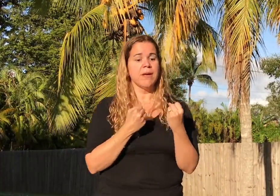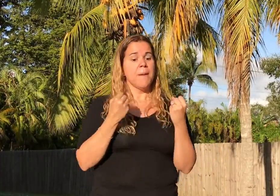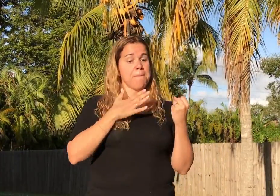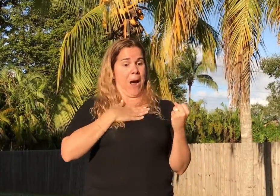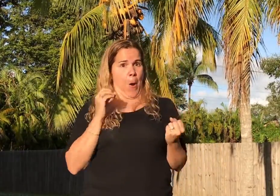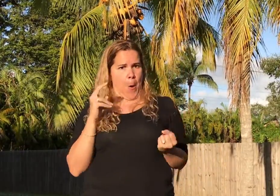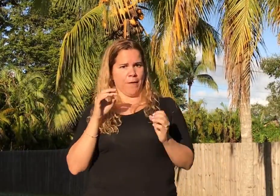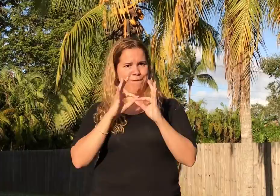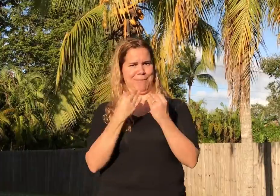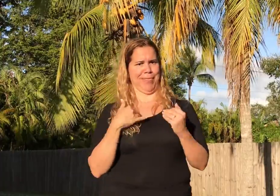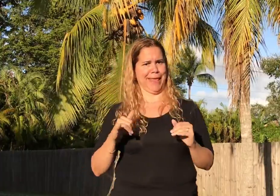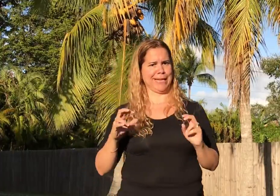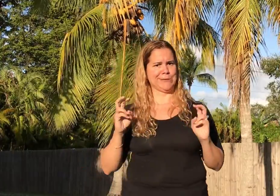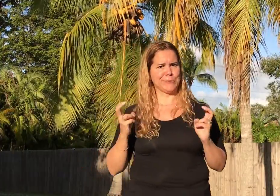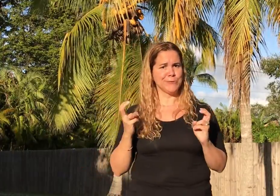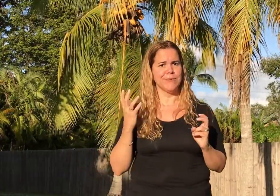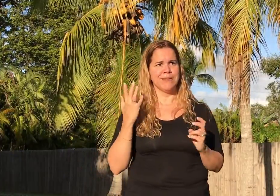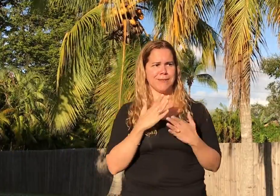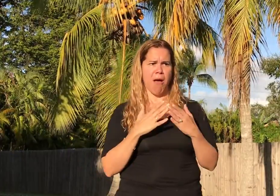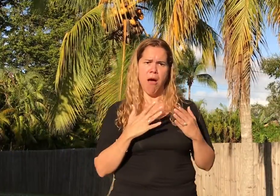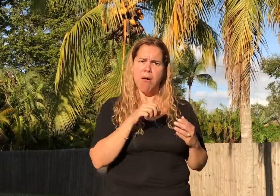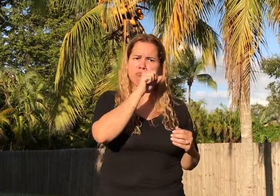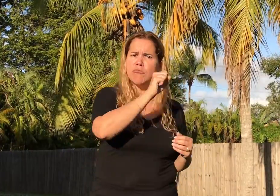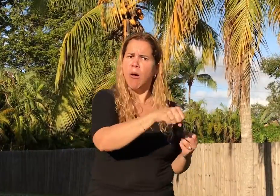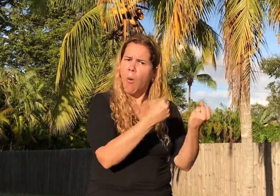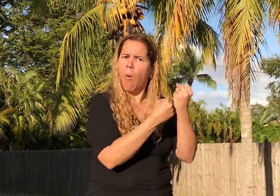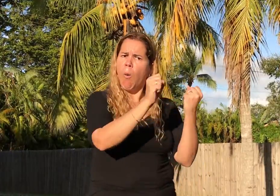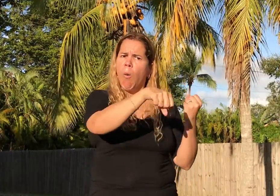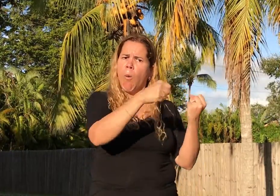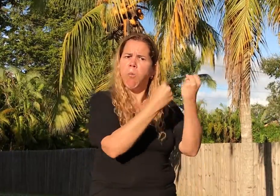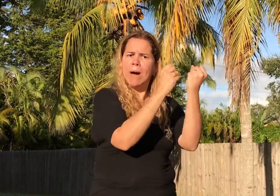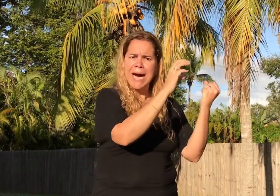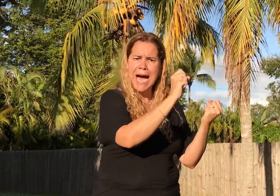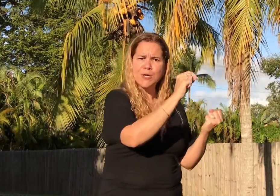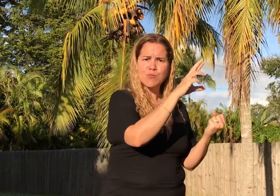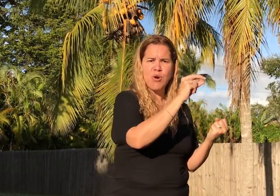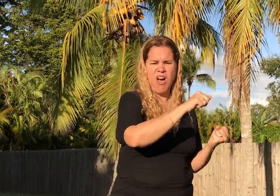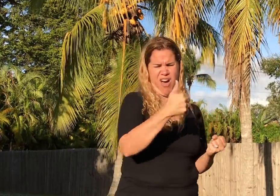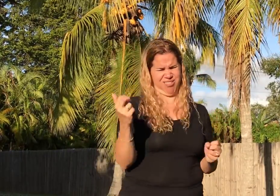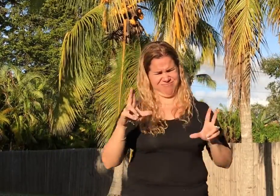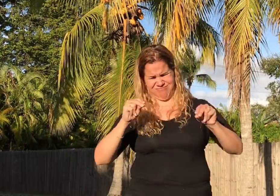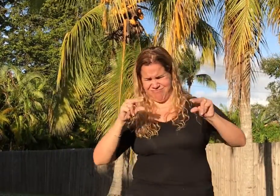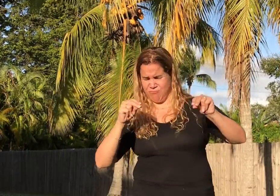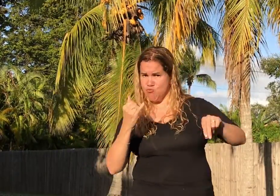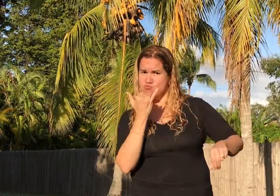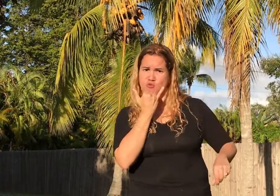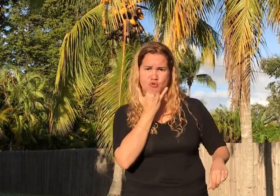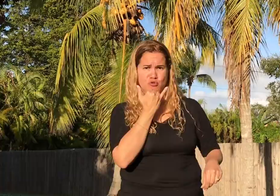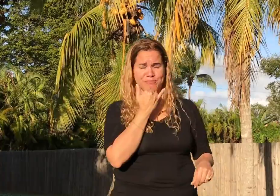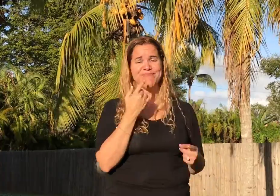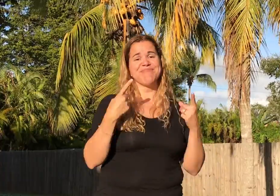My own family had that issue - several members were loyal to Castro, while others looked at him as a cruel dictator.